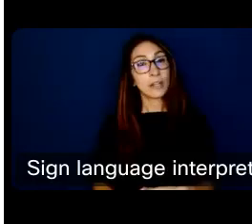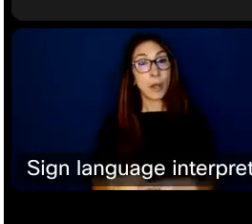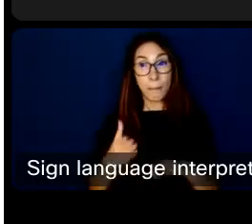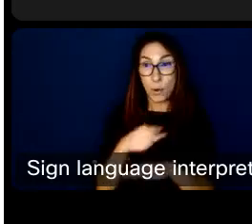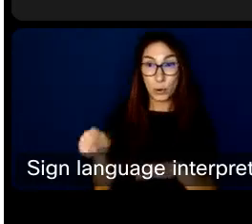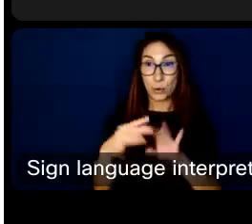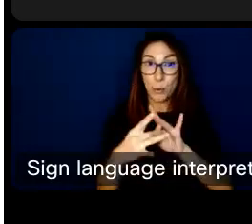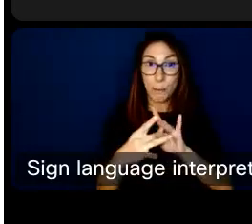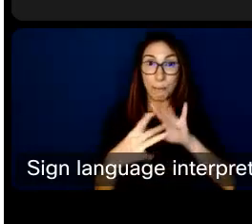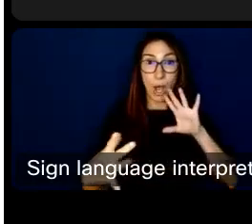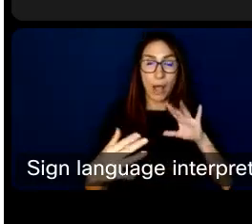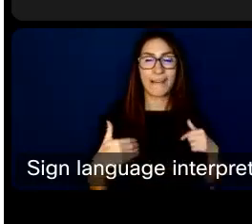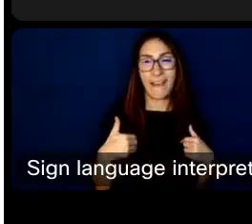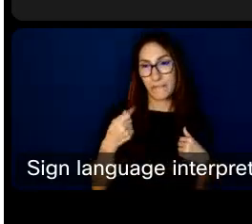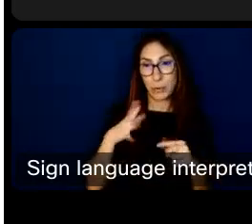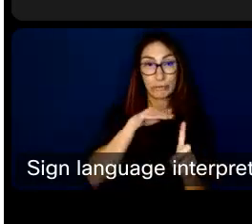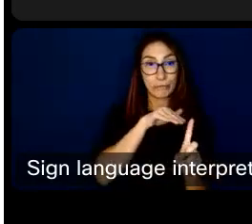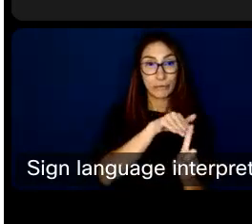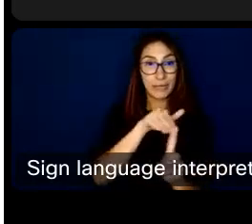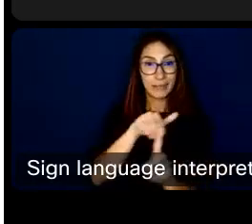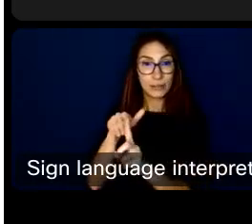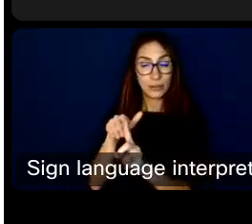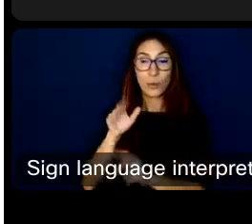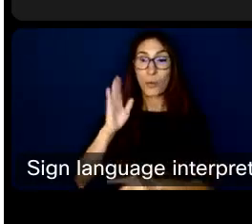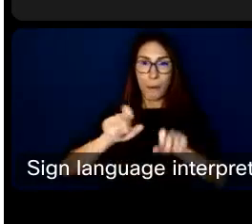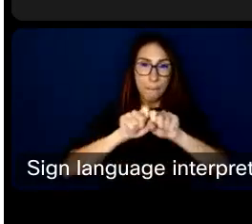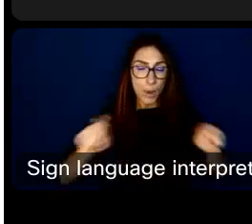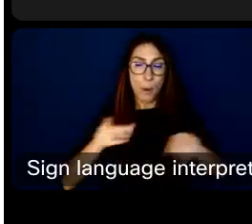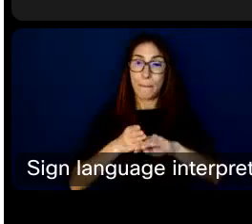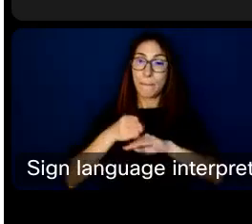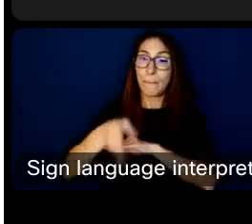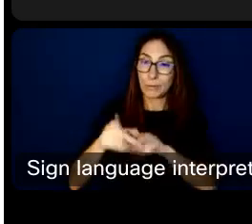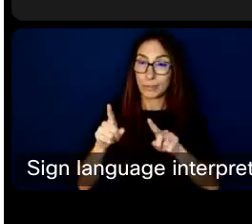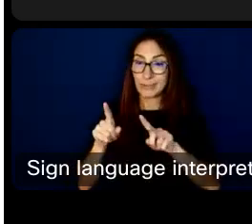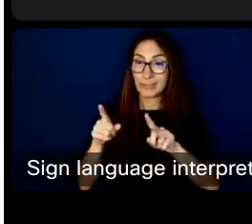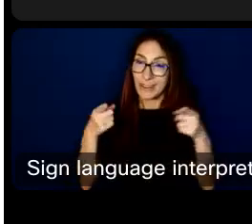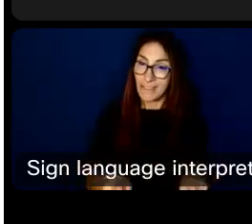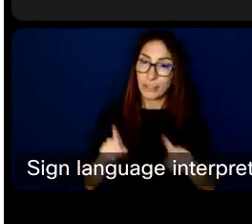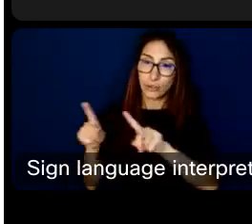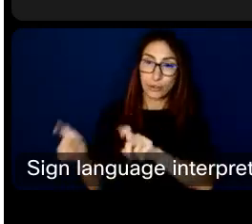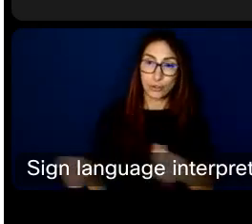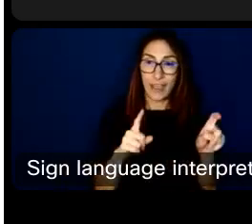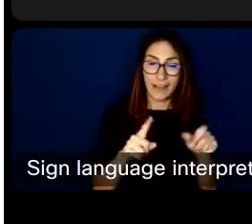will be sending out a postevent survey and certificates of attendance within the week to people who have participated in